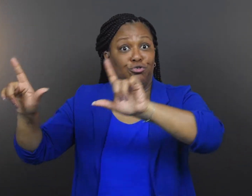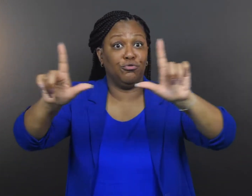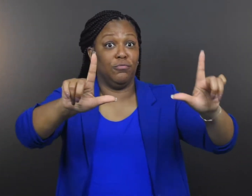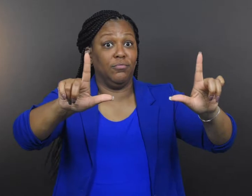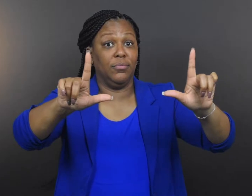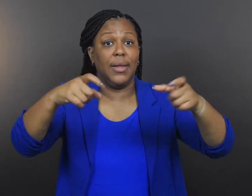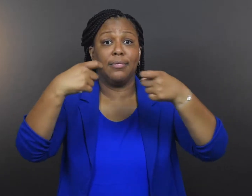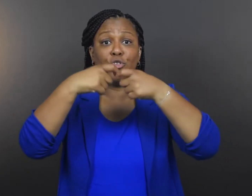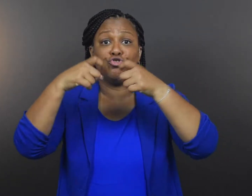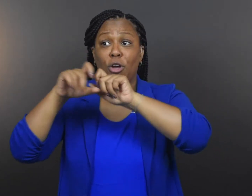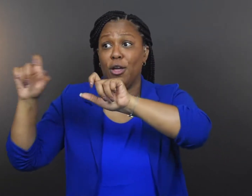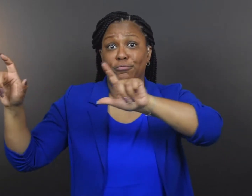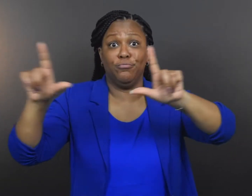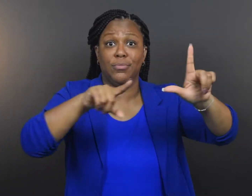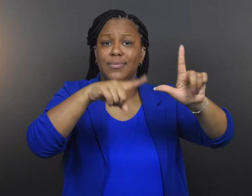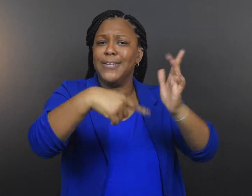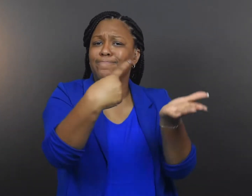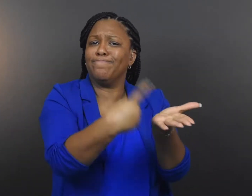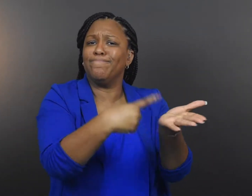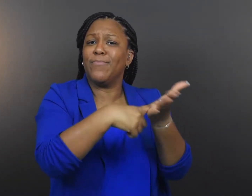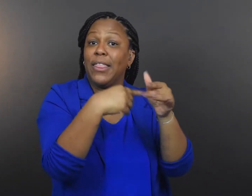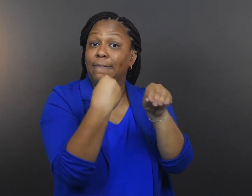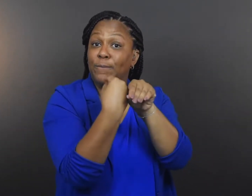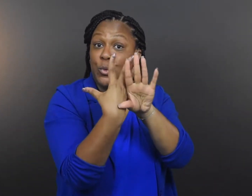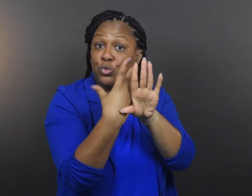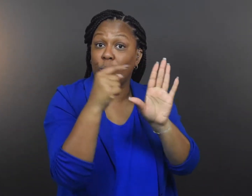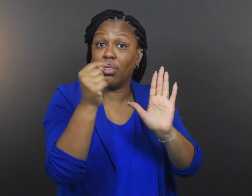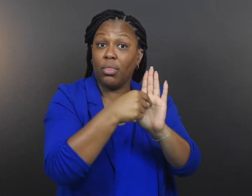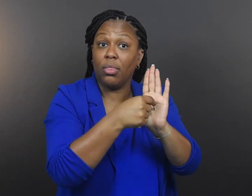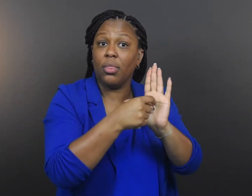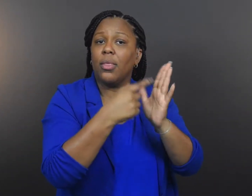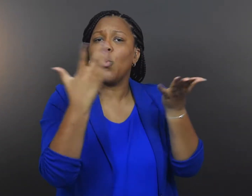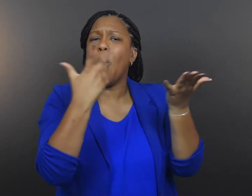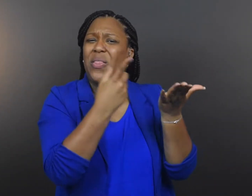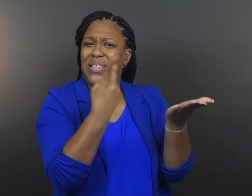images electronically and discuss virtually about what they see.